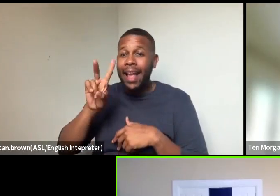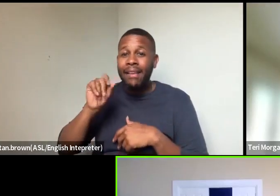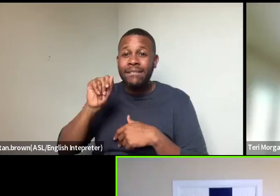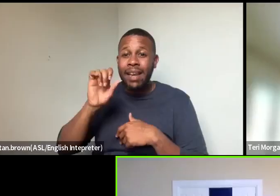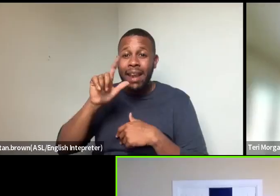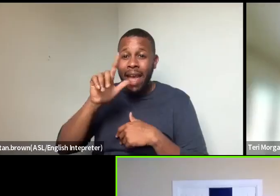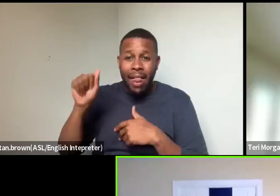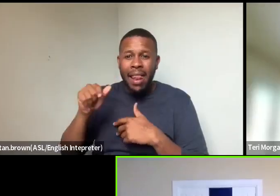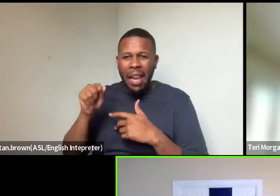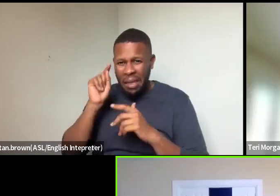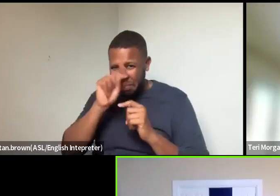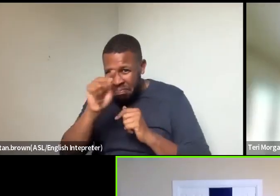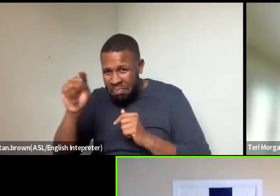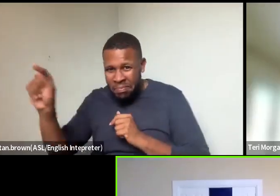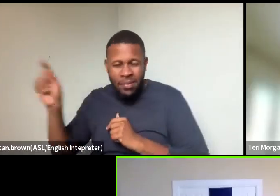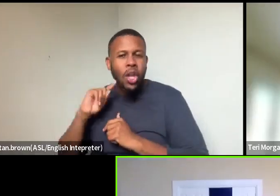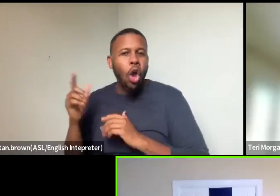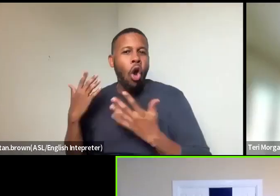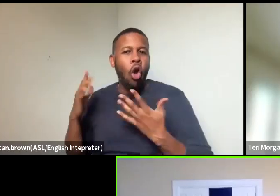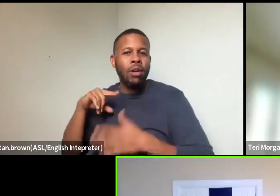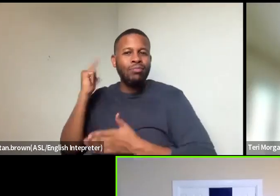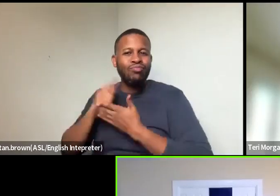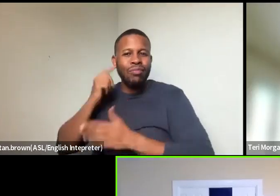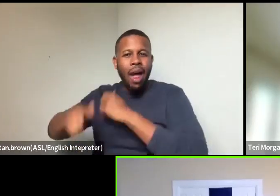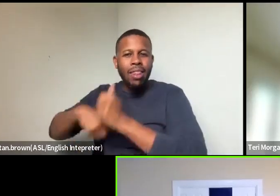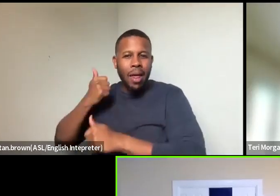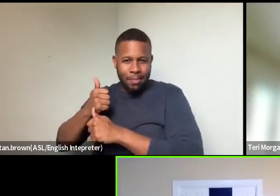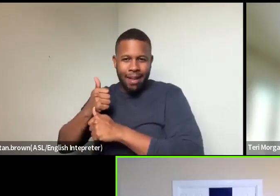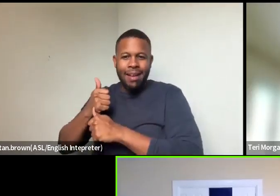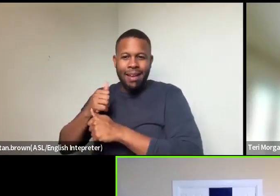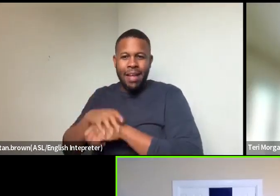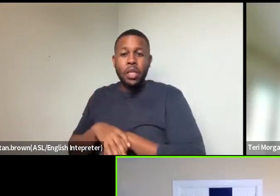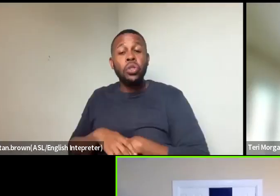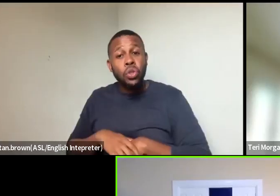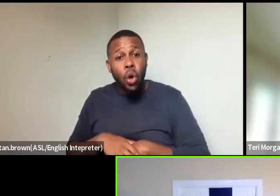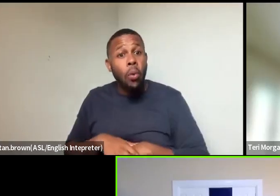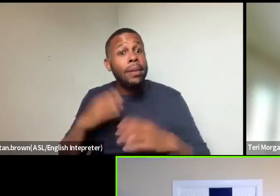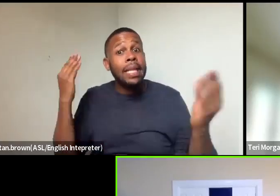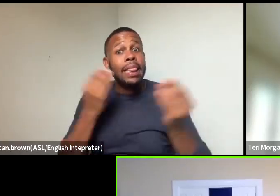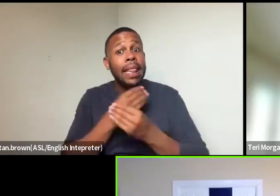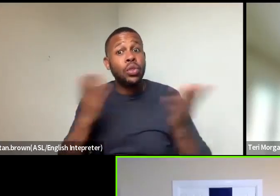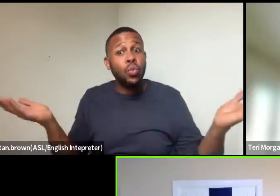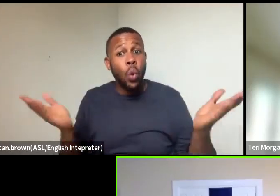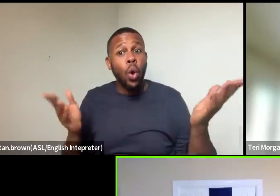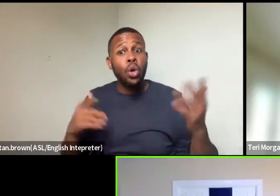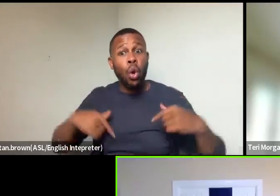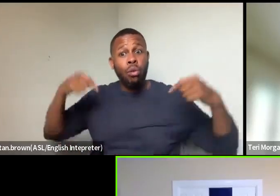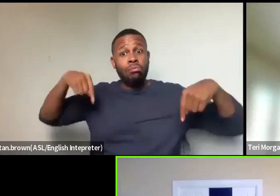their cameras so we can see their faces. Catherine, Marleau.